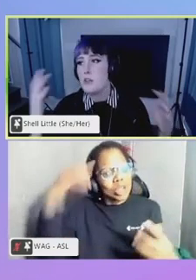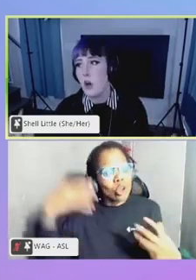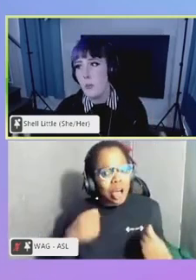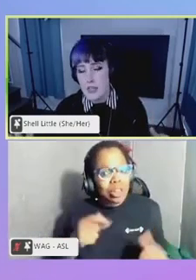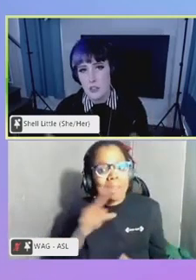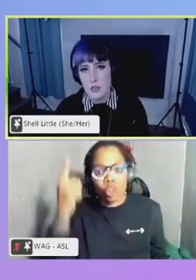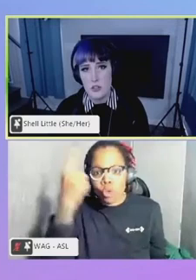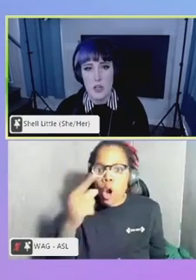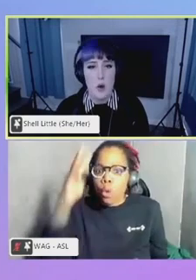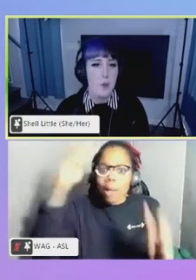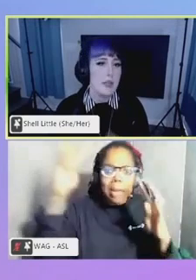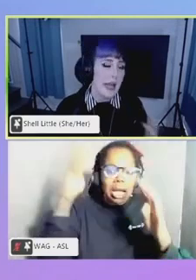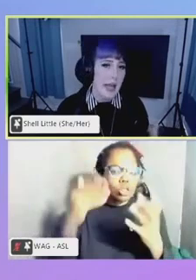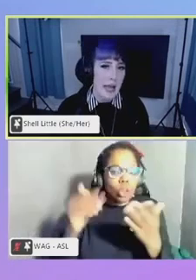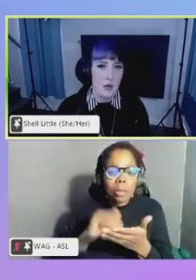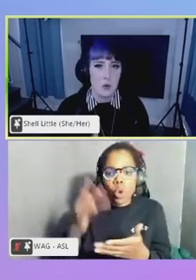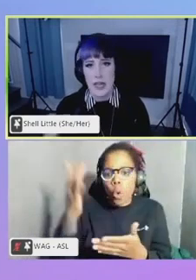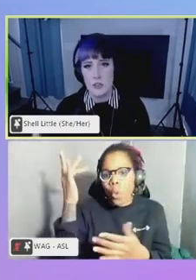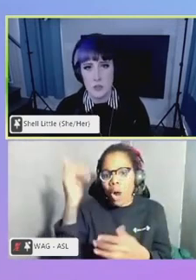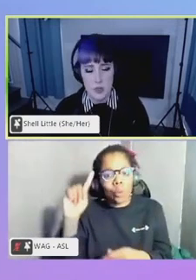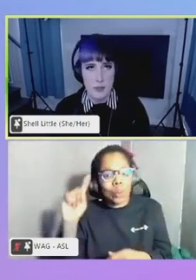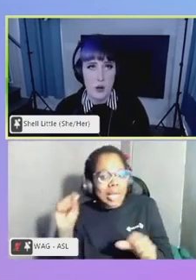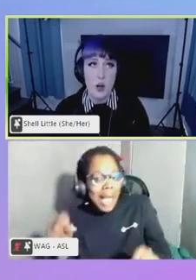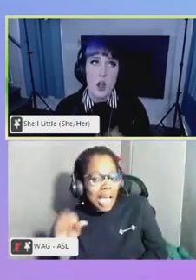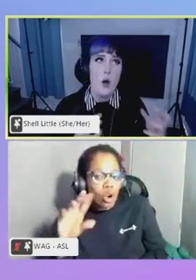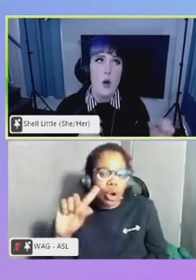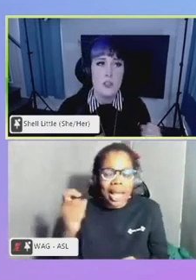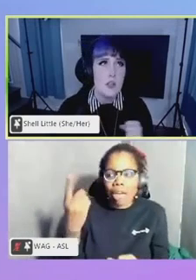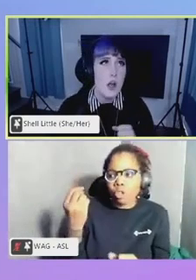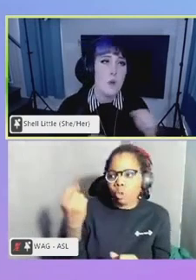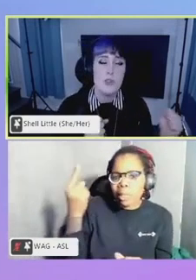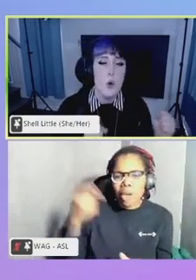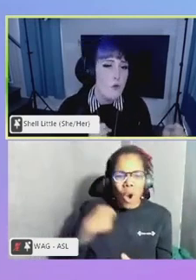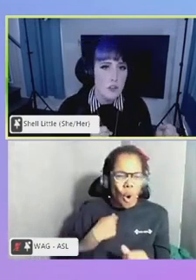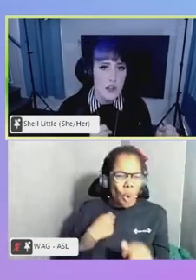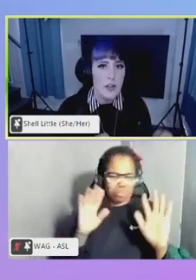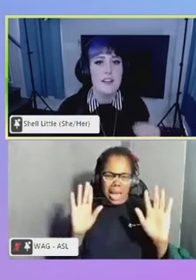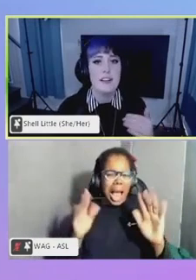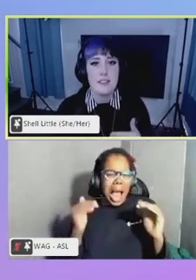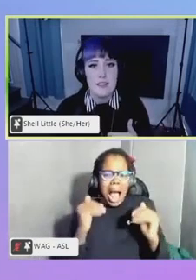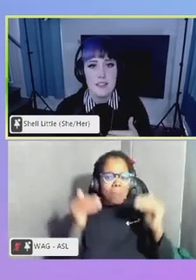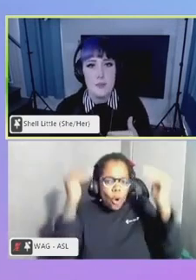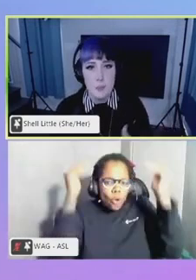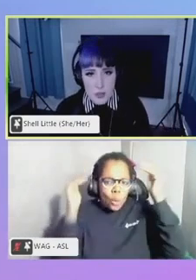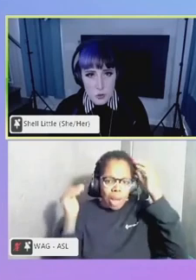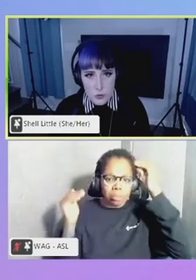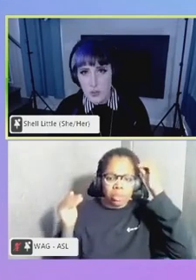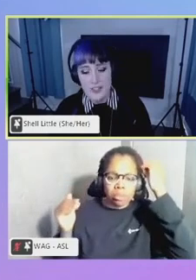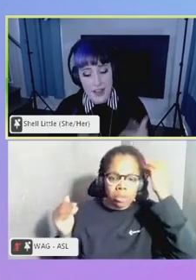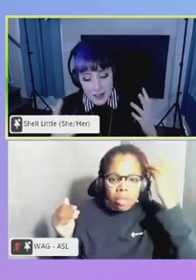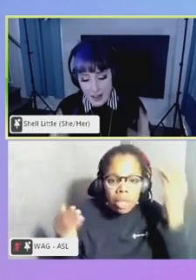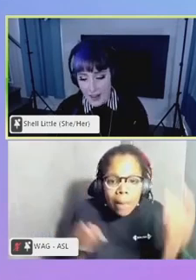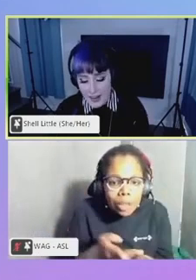mental health days. That is a huge thing the Everyone is kind of like scared to take a mental health day. Take them and set a precedent for your coworkers and then letting